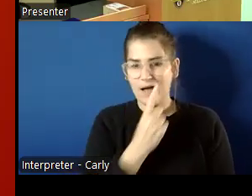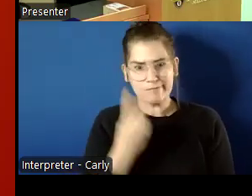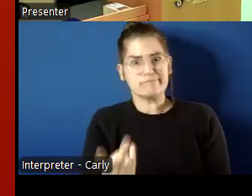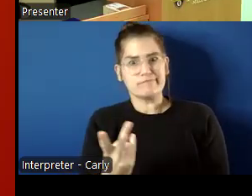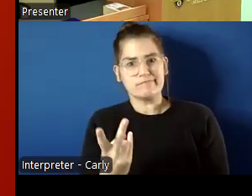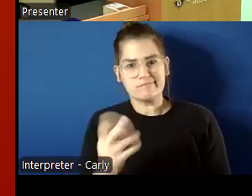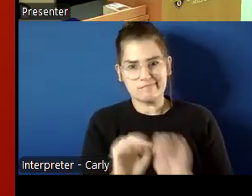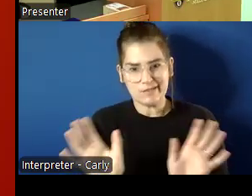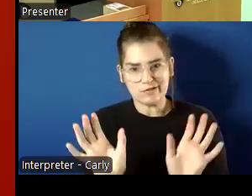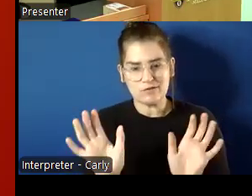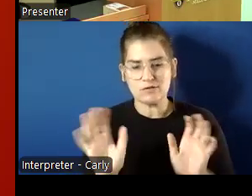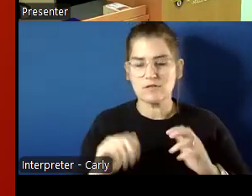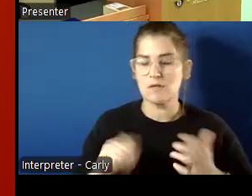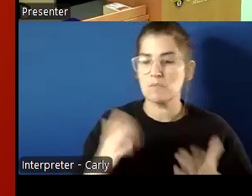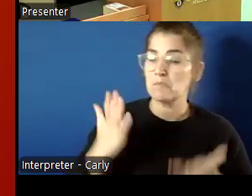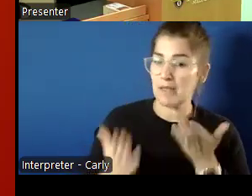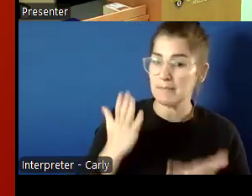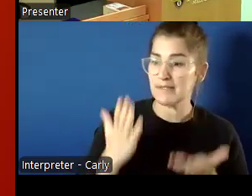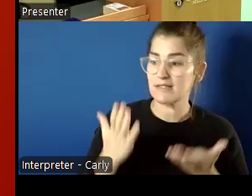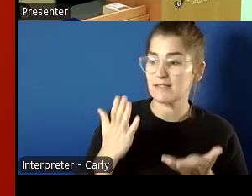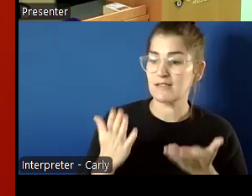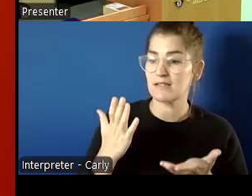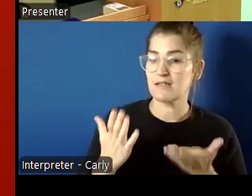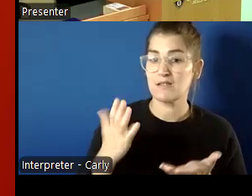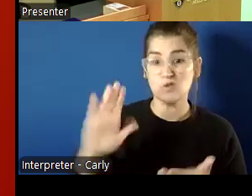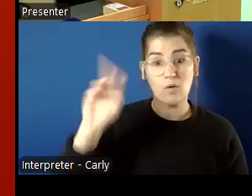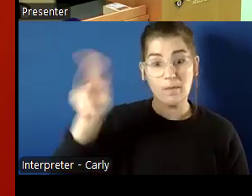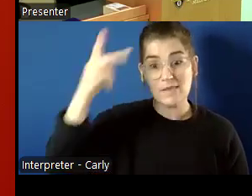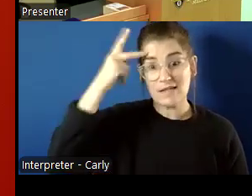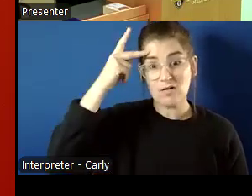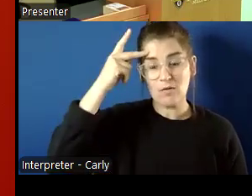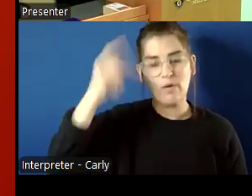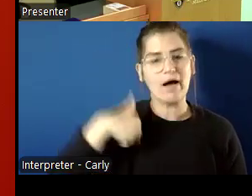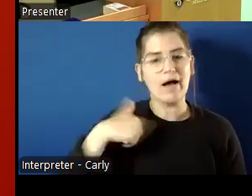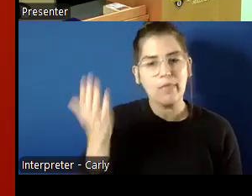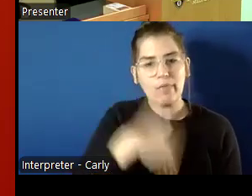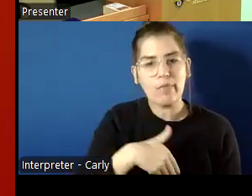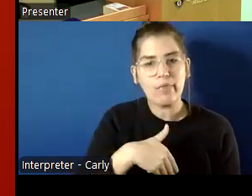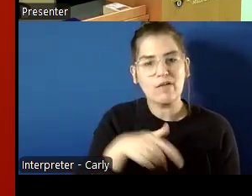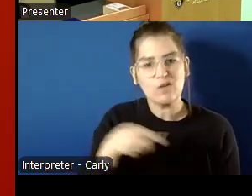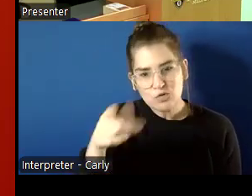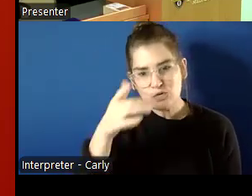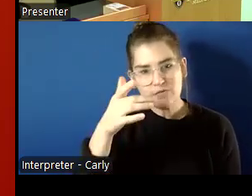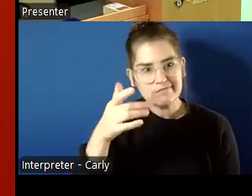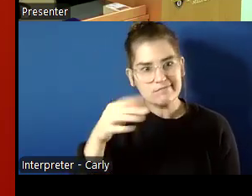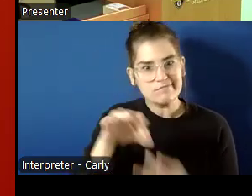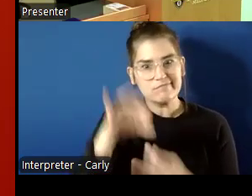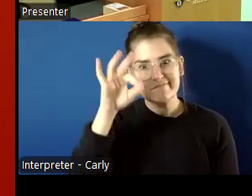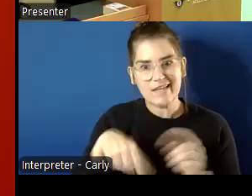I might be invisible in some ways to your clinical eye because the lived experiences of people of